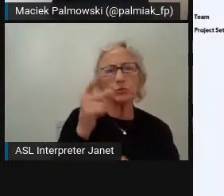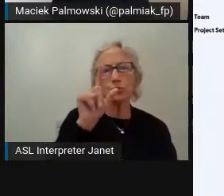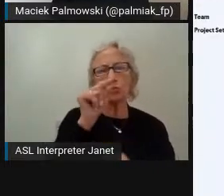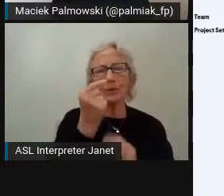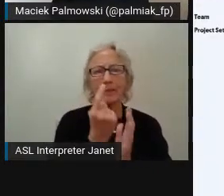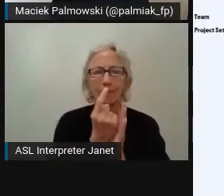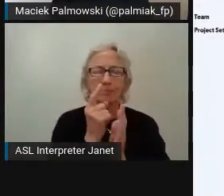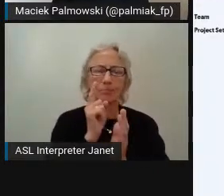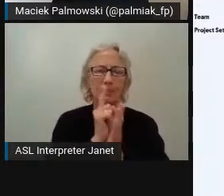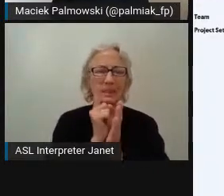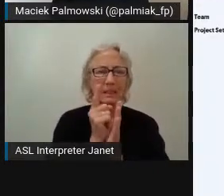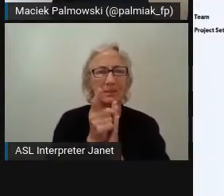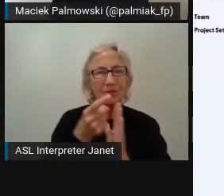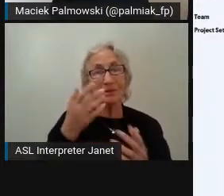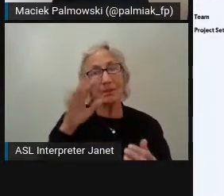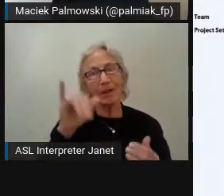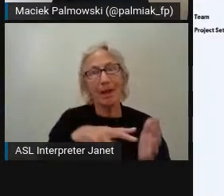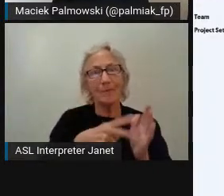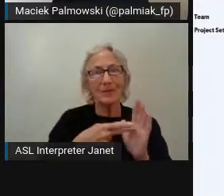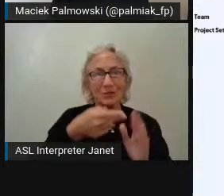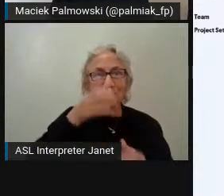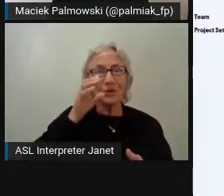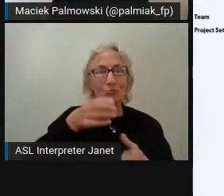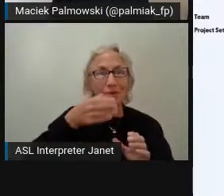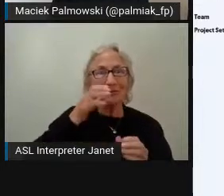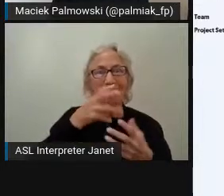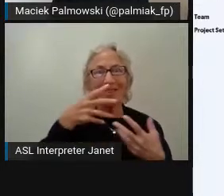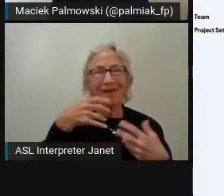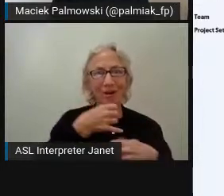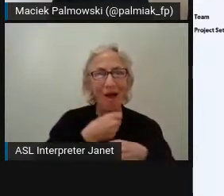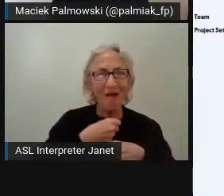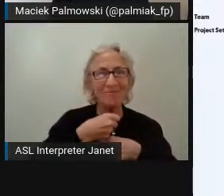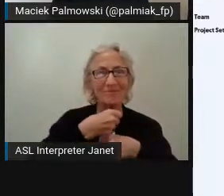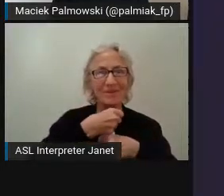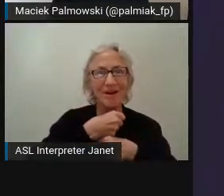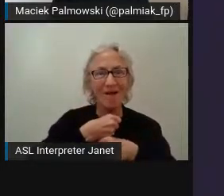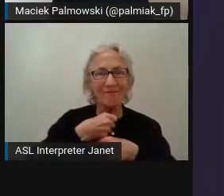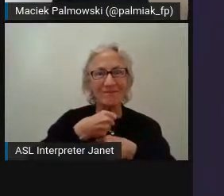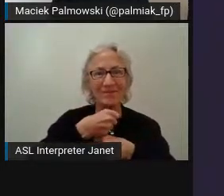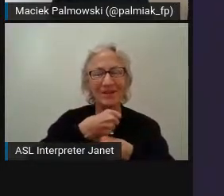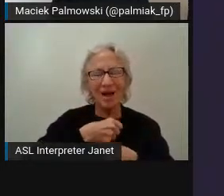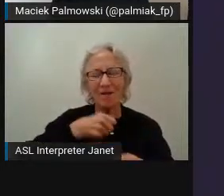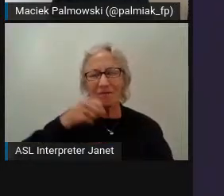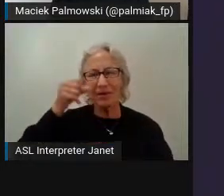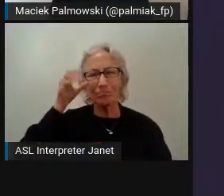Especially some CI / CD pipelines can take about 15 or 20 minutes.